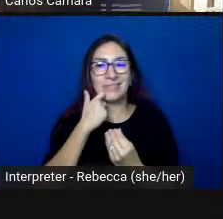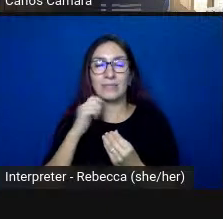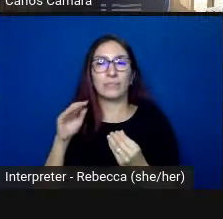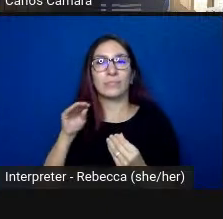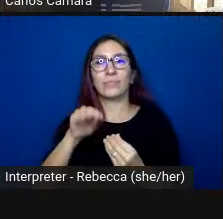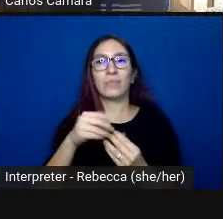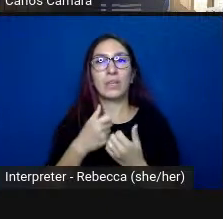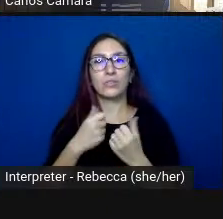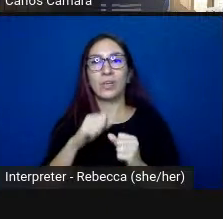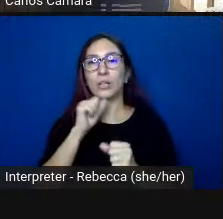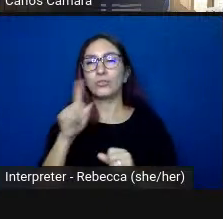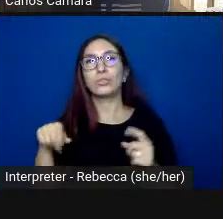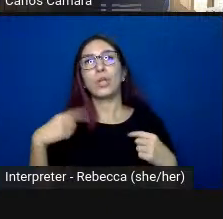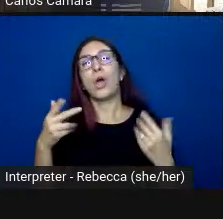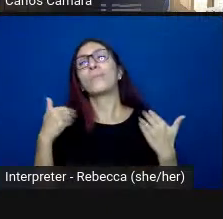So test and